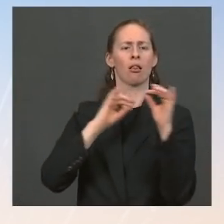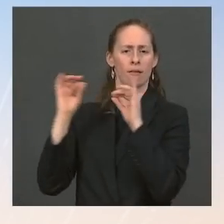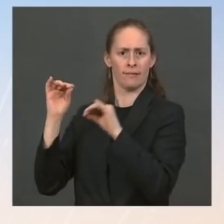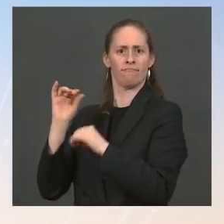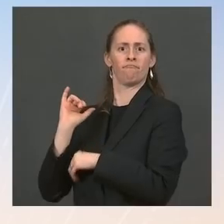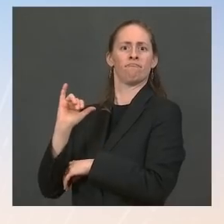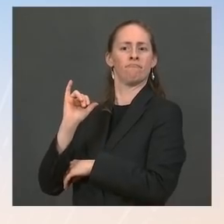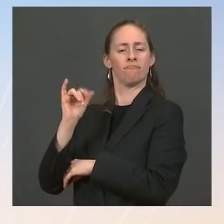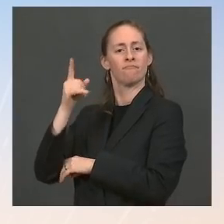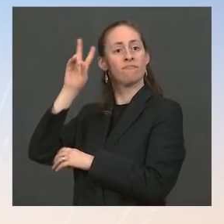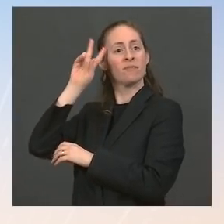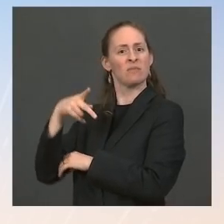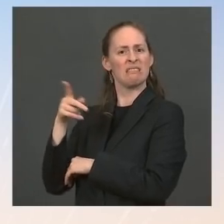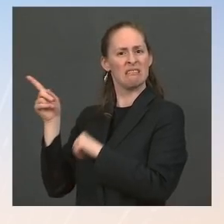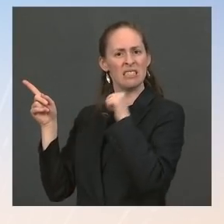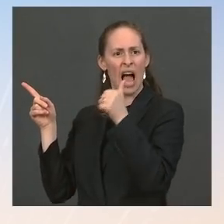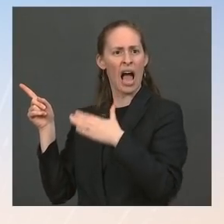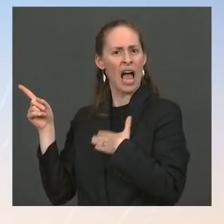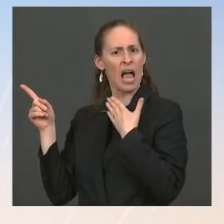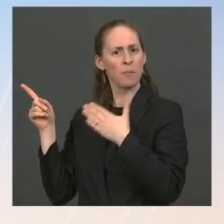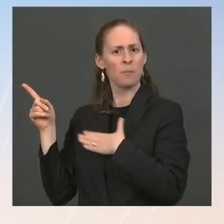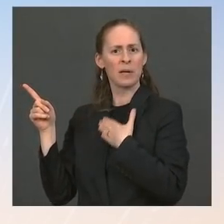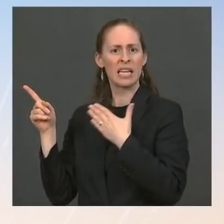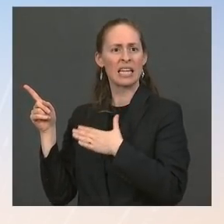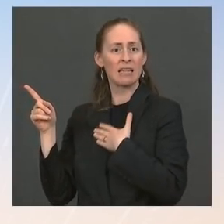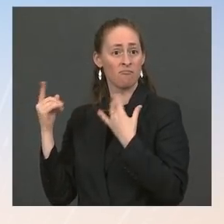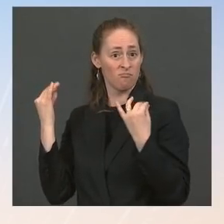Can she expect the President's automatic endorsement